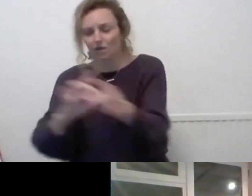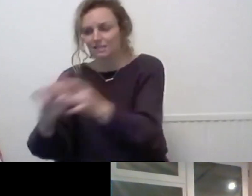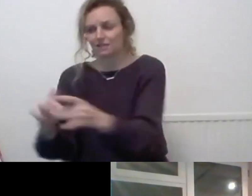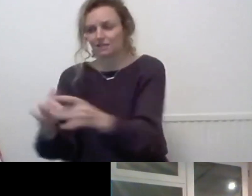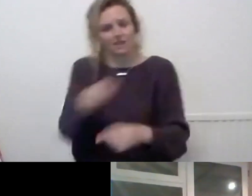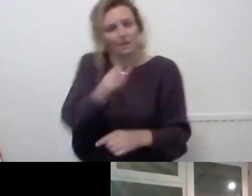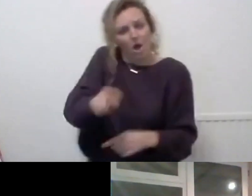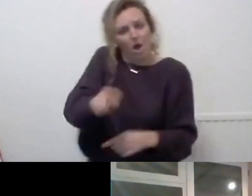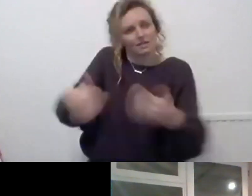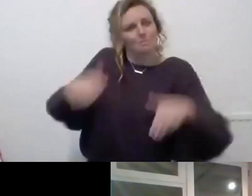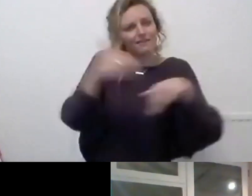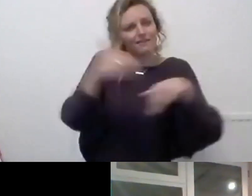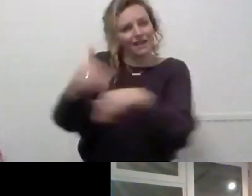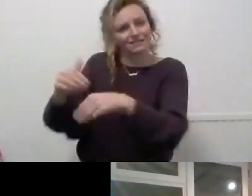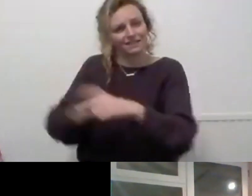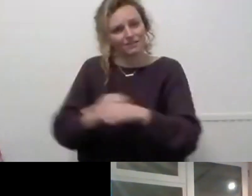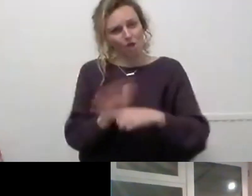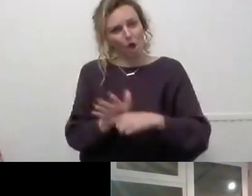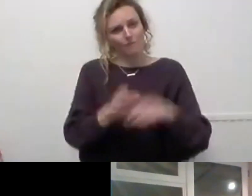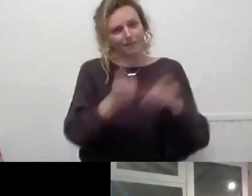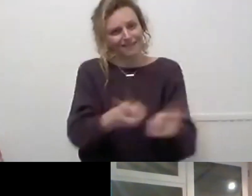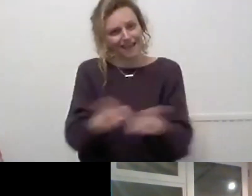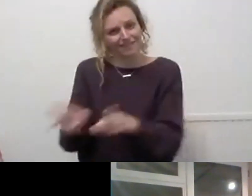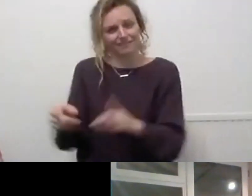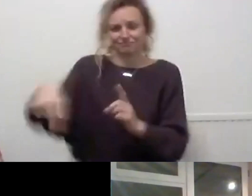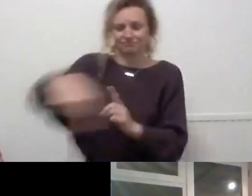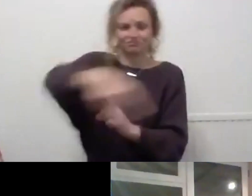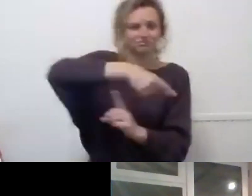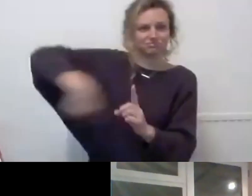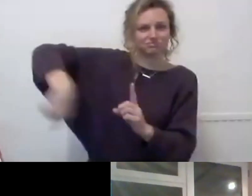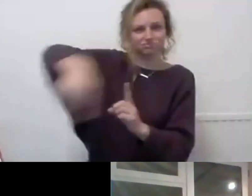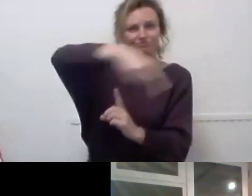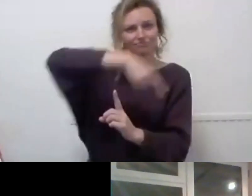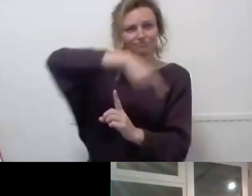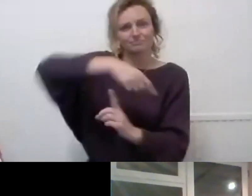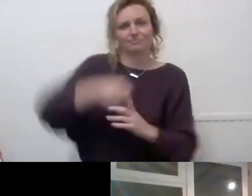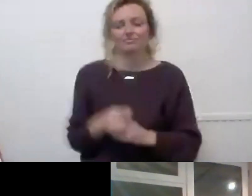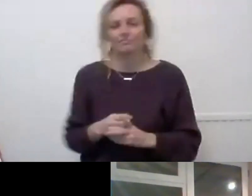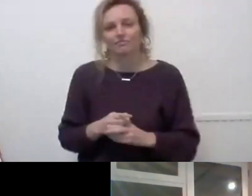is to keep the conversation from happening. And also, importantly, look at the information you're